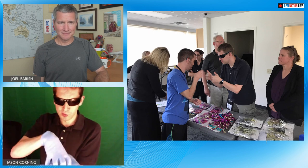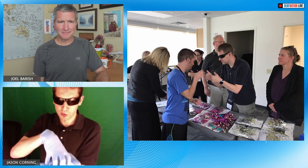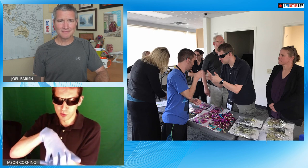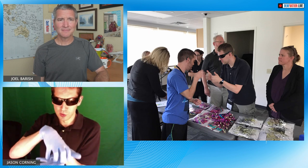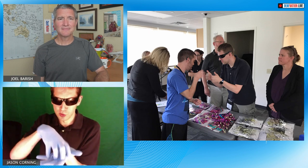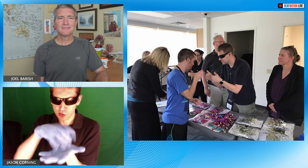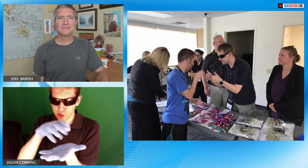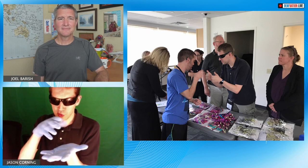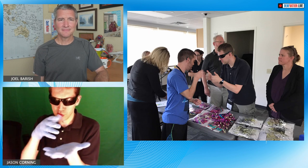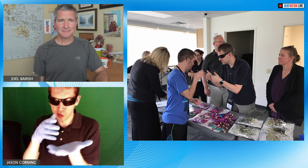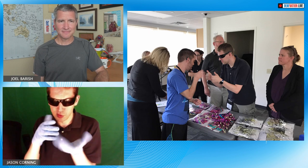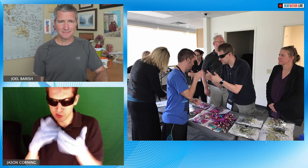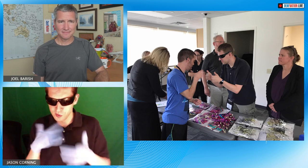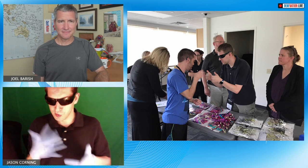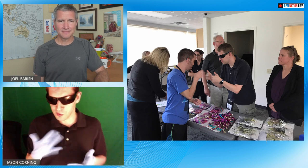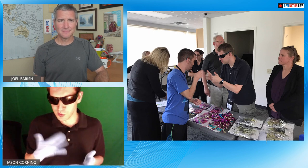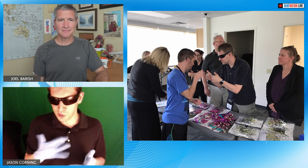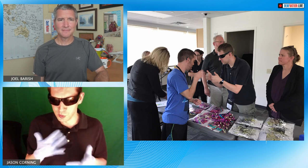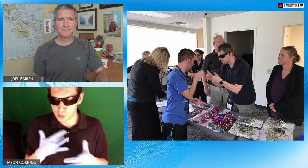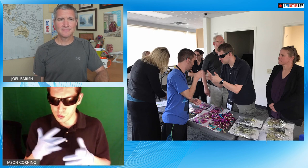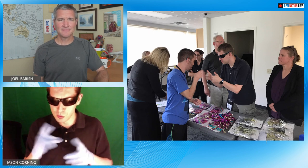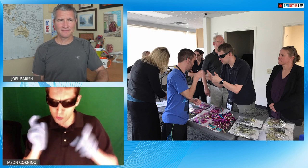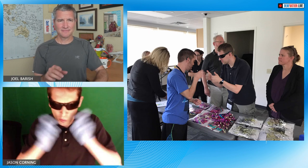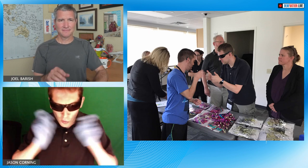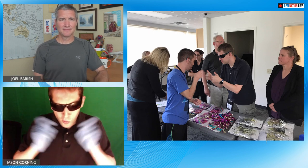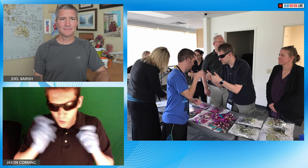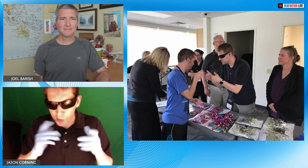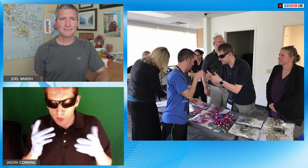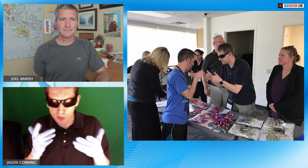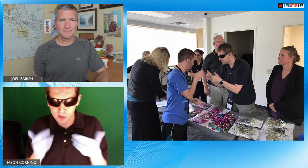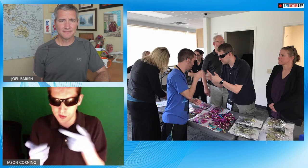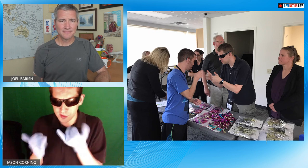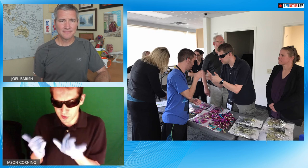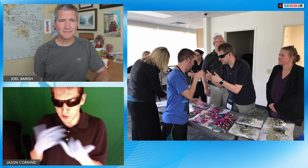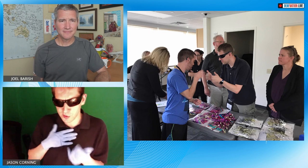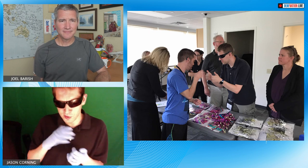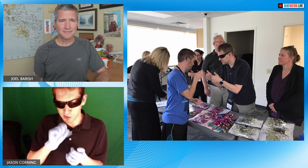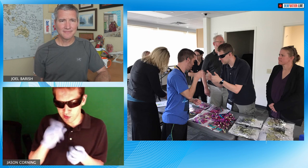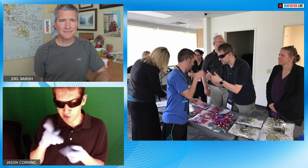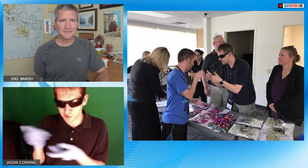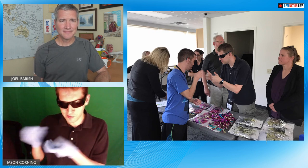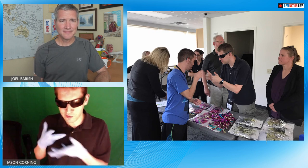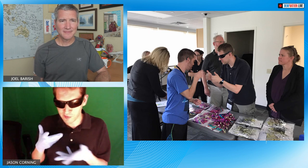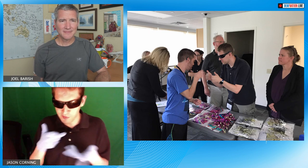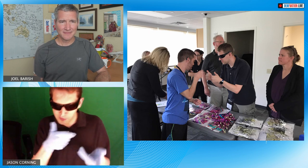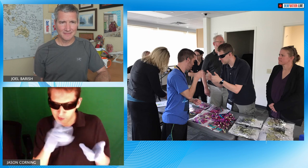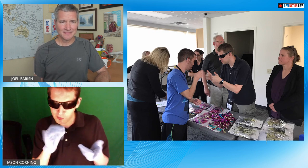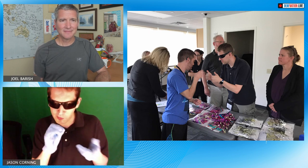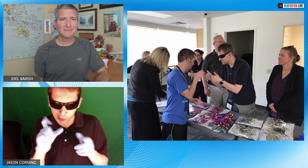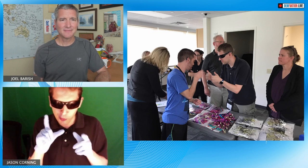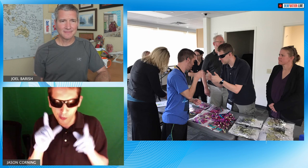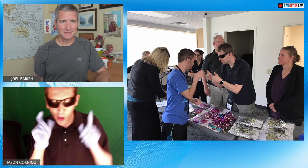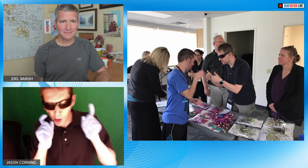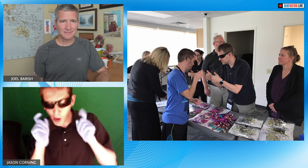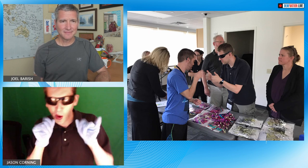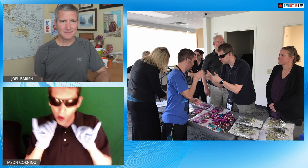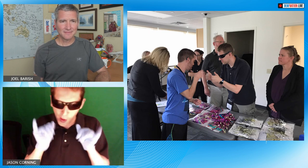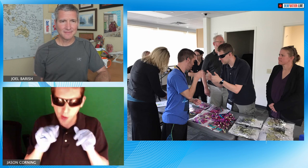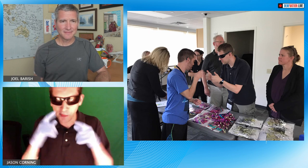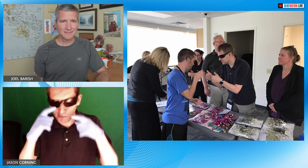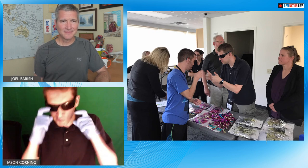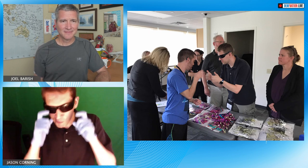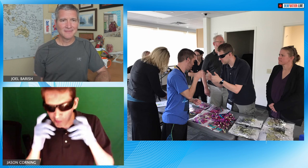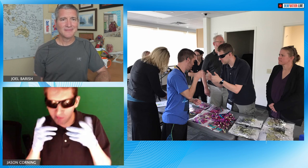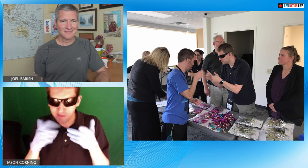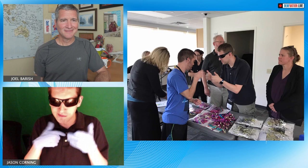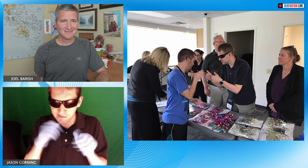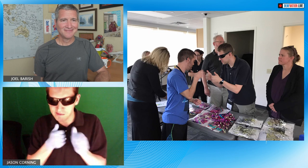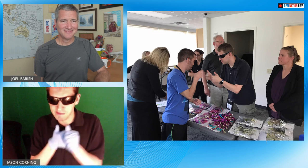for example, my SSP is letting me know what Joel’s expression like yes, oh, pulling up his eye brow, etc